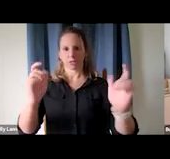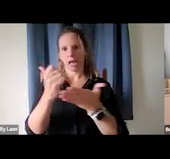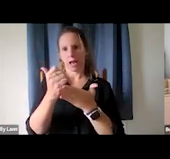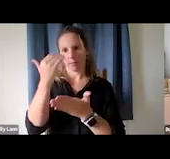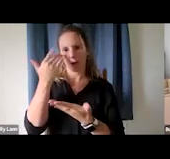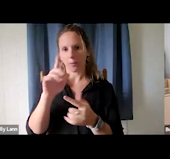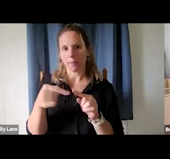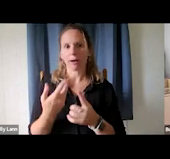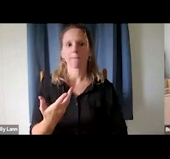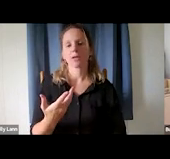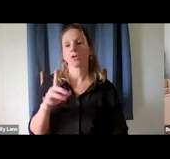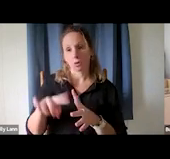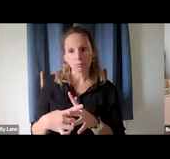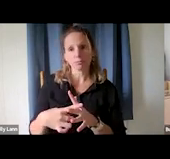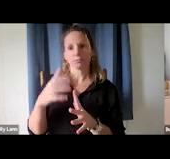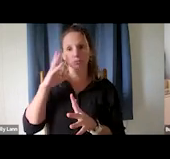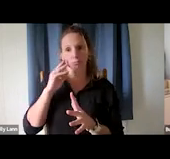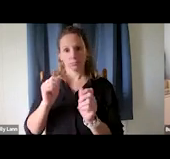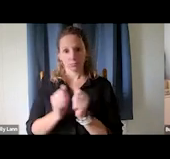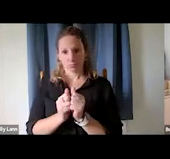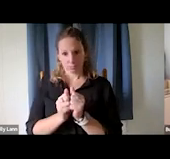So we have started to experiment with various things.